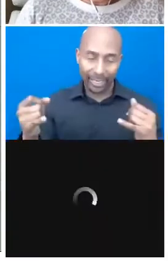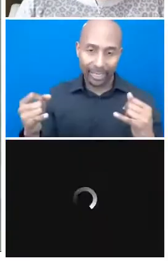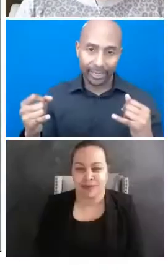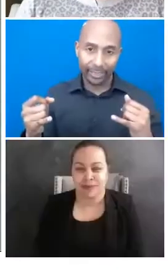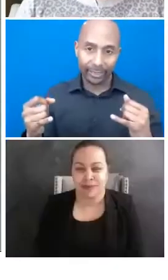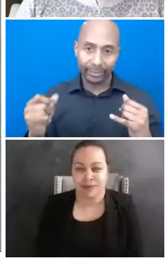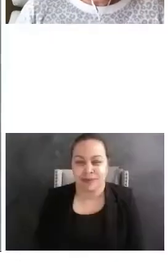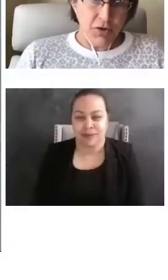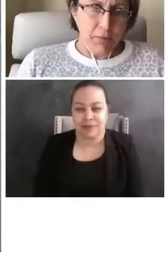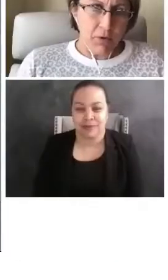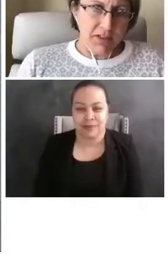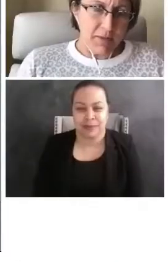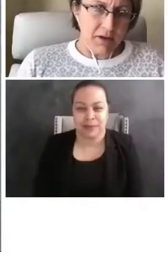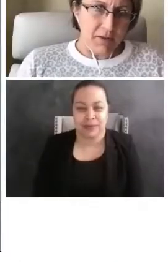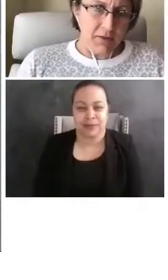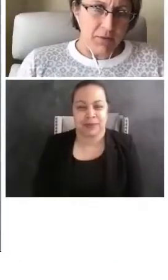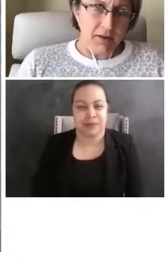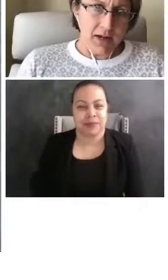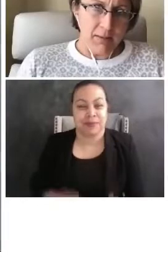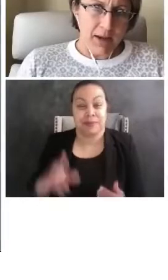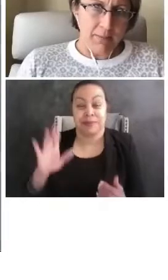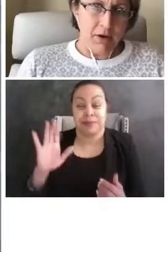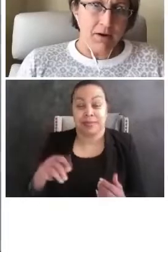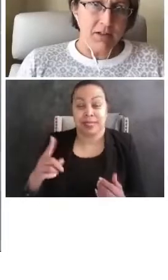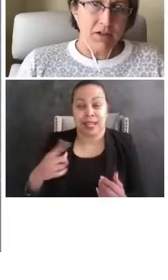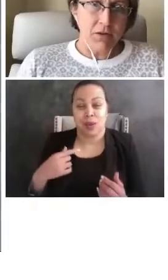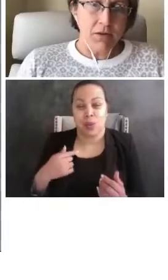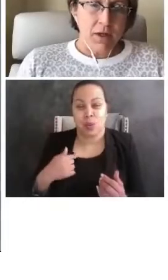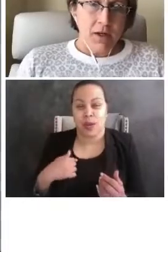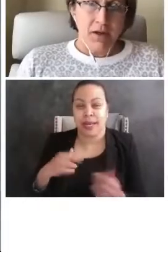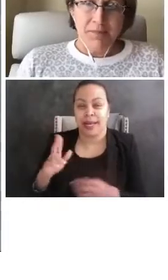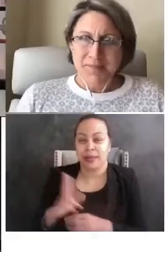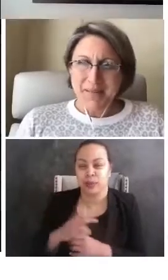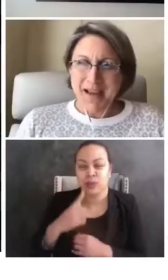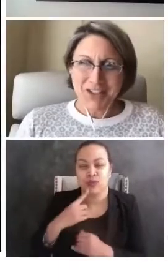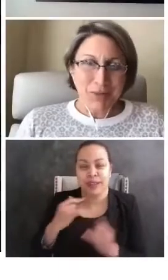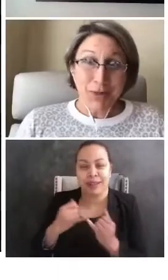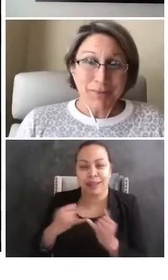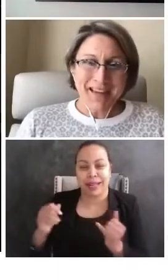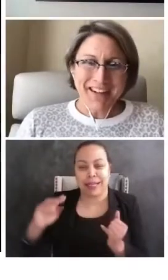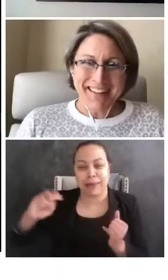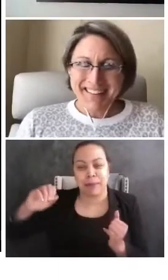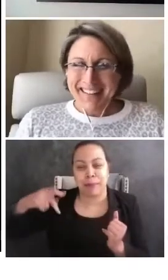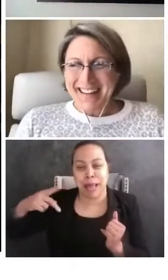I drew the Portsmouth redlining map onto it. I'm not actually a printmaker.